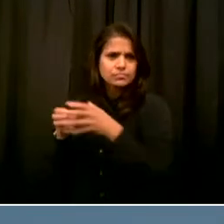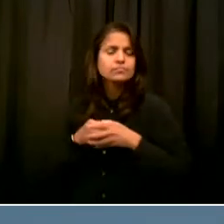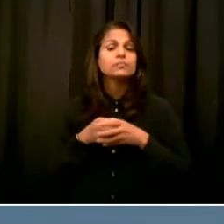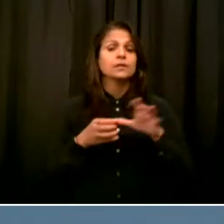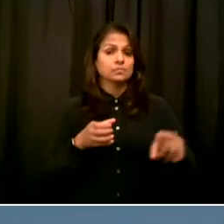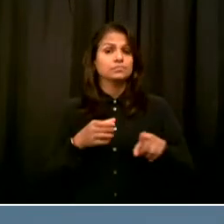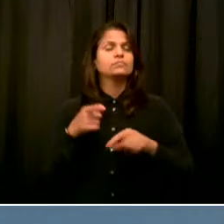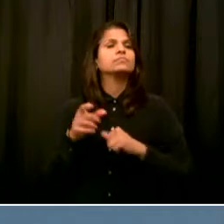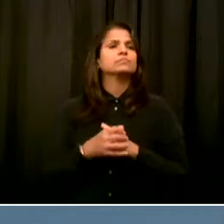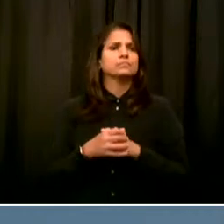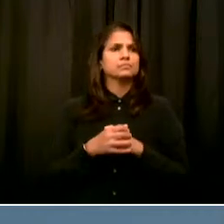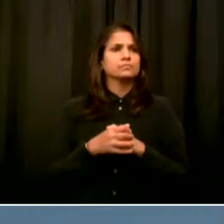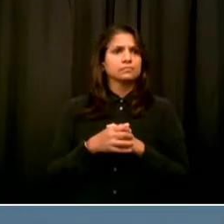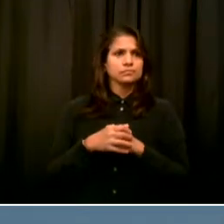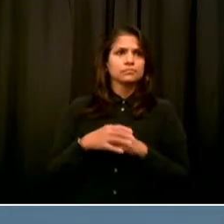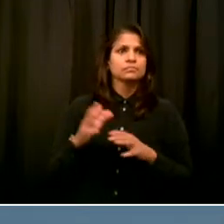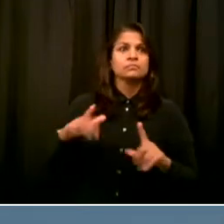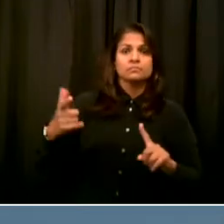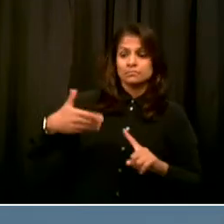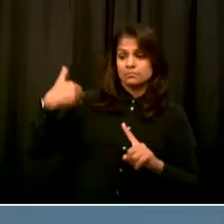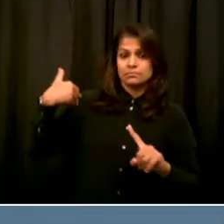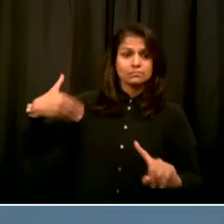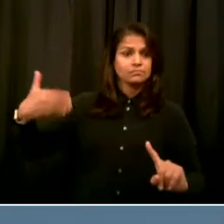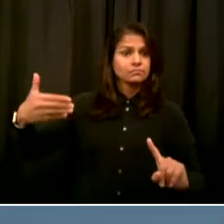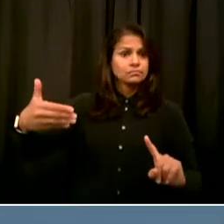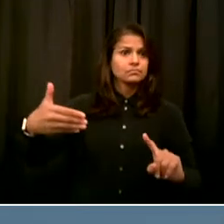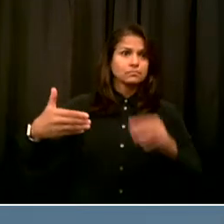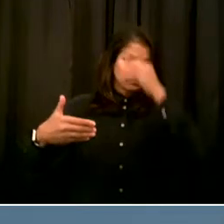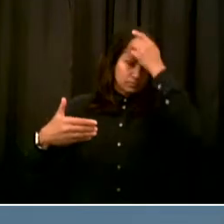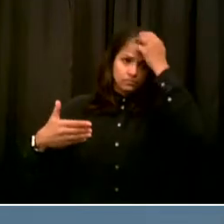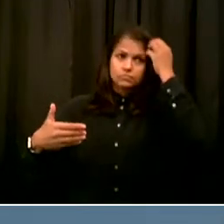OUR INTERVENTION IS THE HYPER LOCAL RESPONSE. IT IS A PROVEN STRATEGY WE HAVE